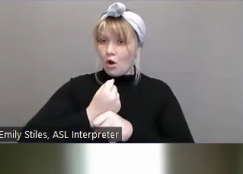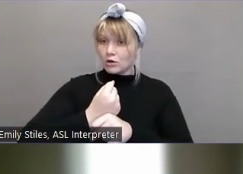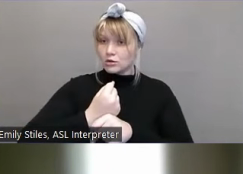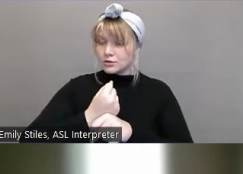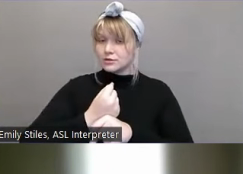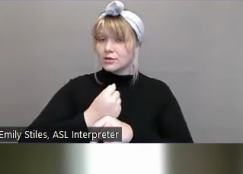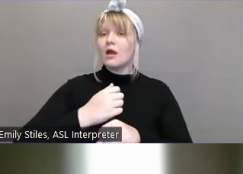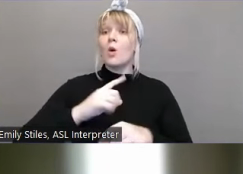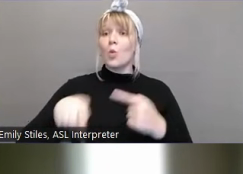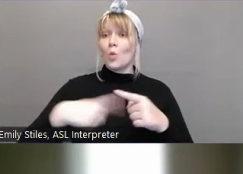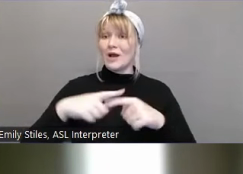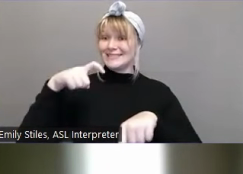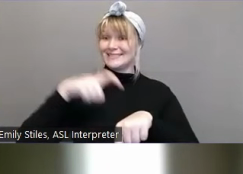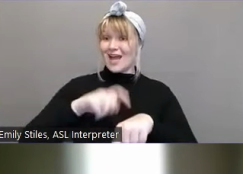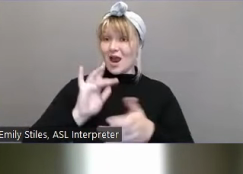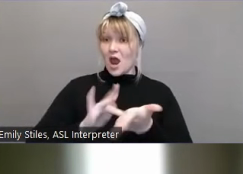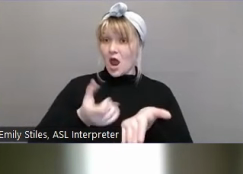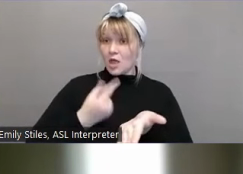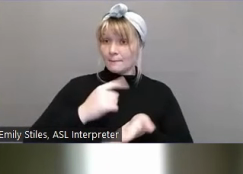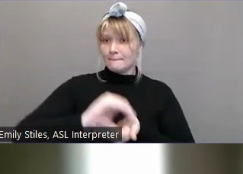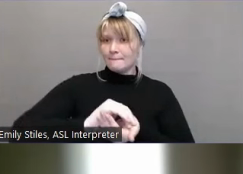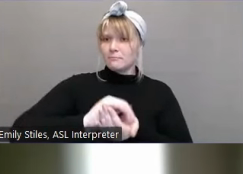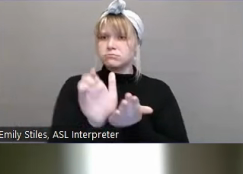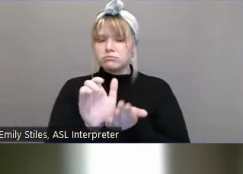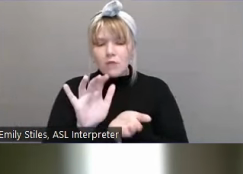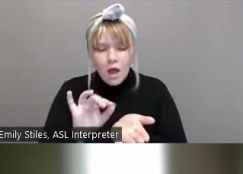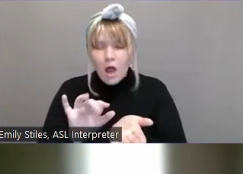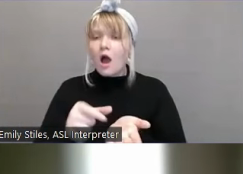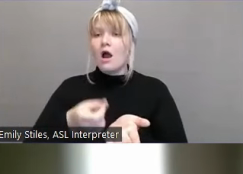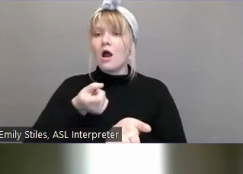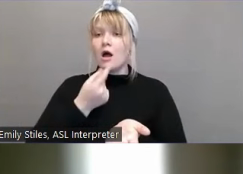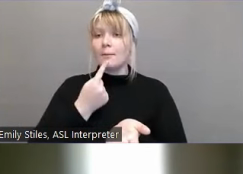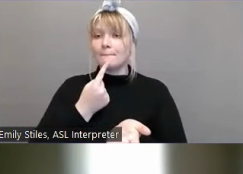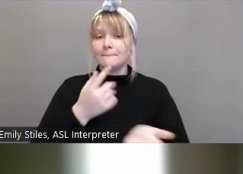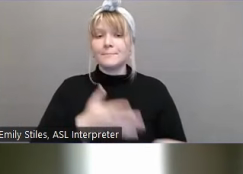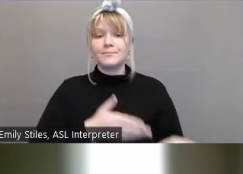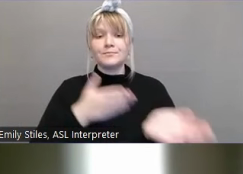Next to that is a sock aid to help somebody get dressed that may be unable to.